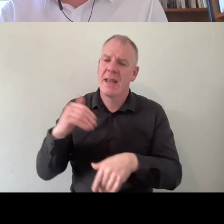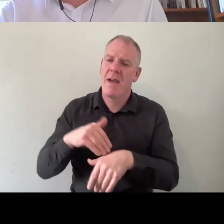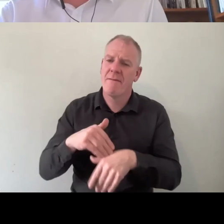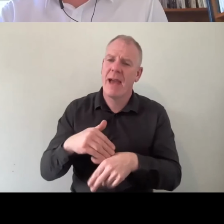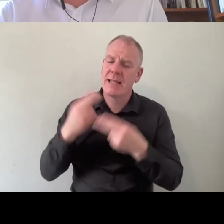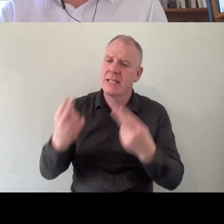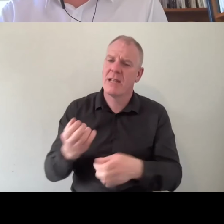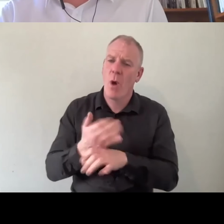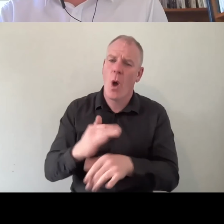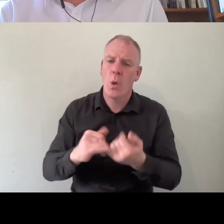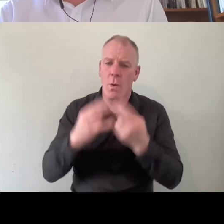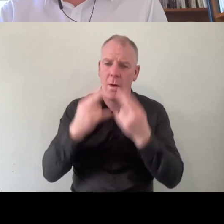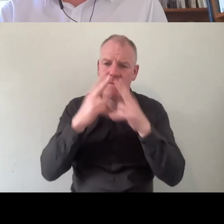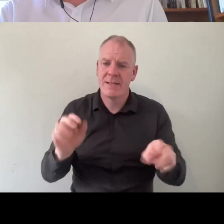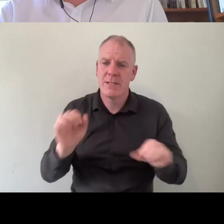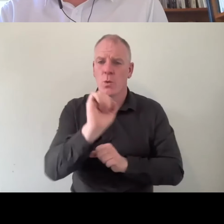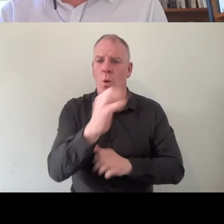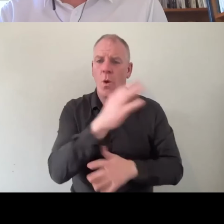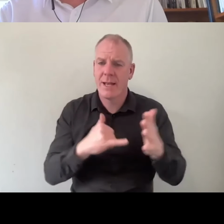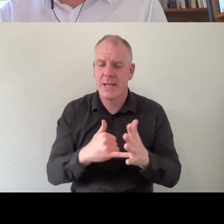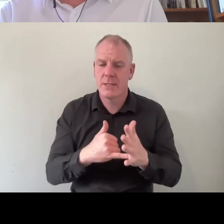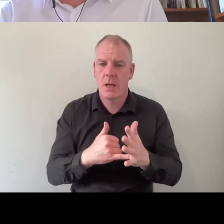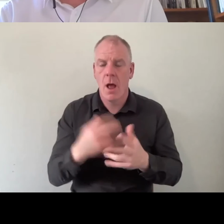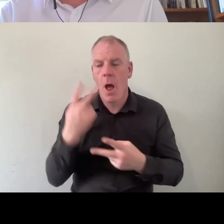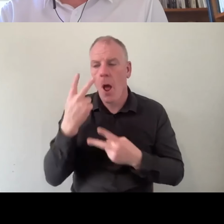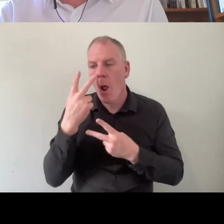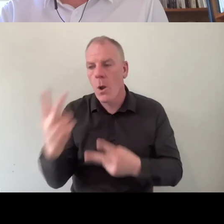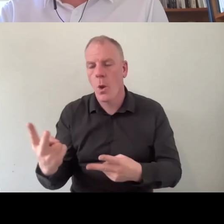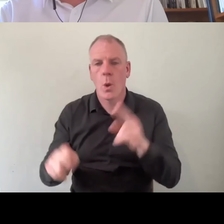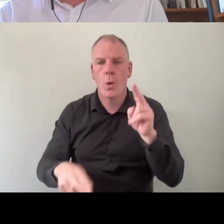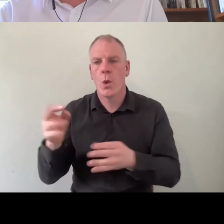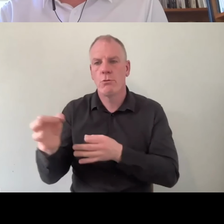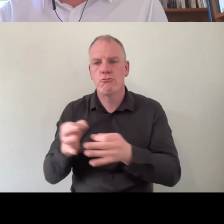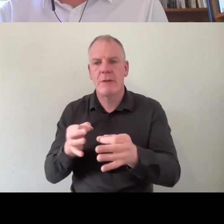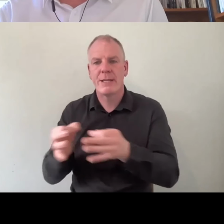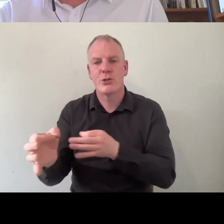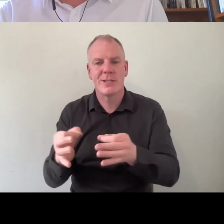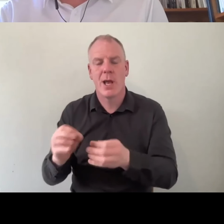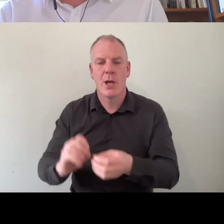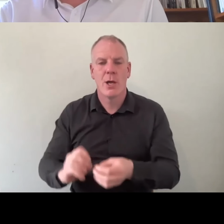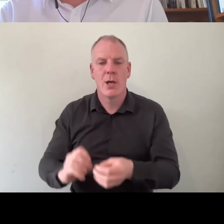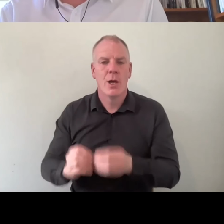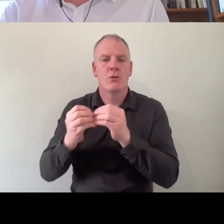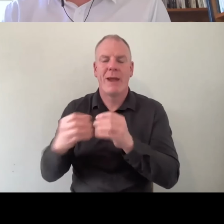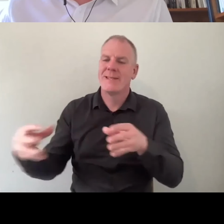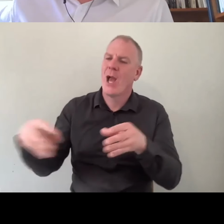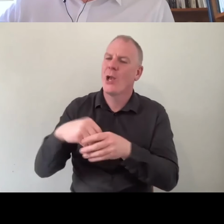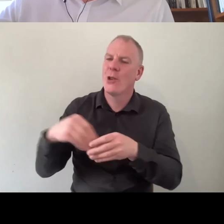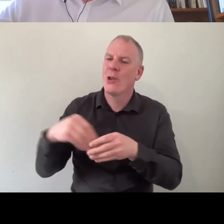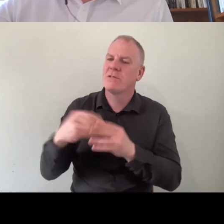so it's important that you look at developing strategies around creating inclusive and accessible information.